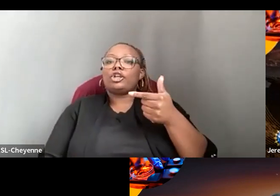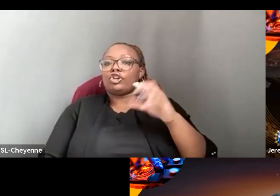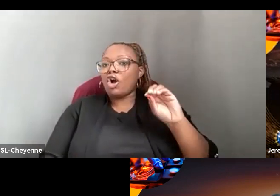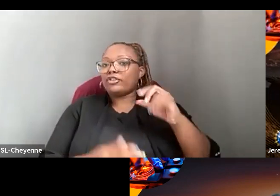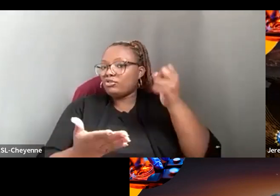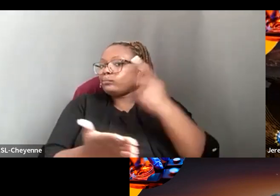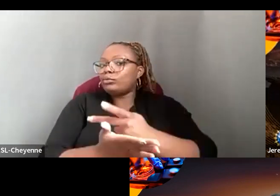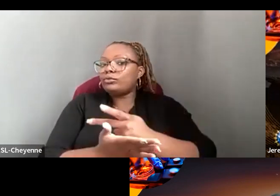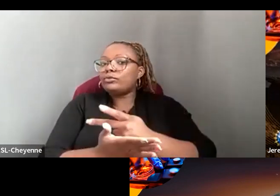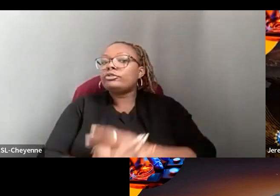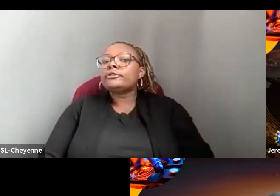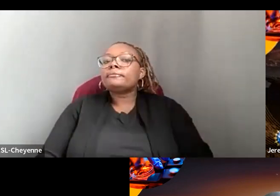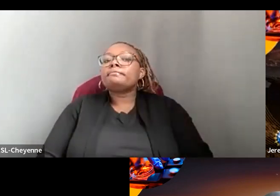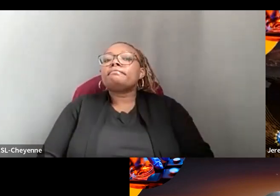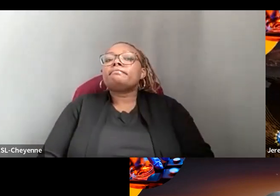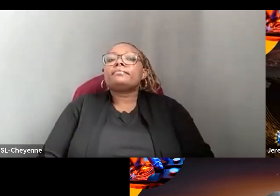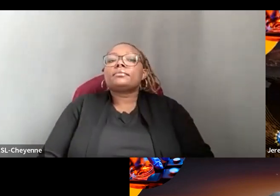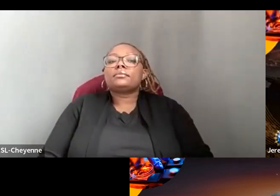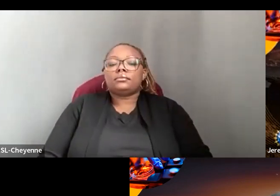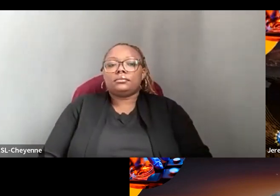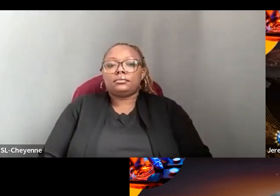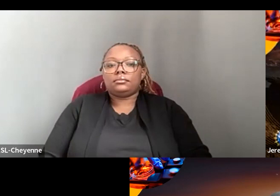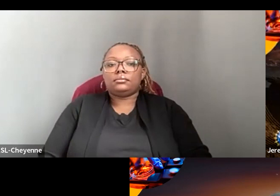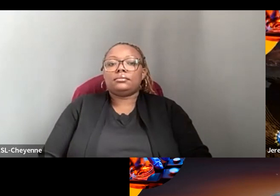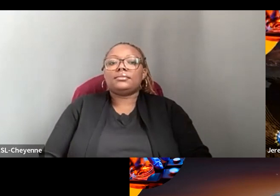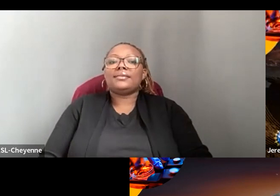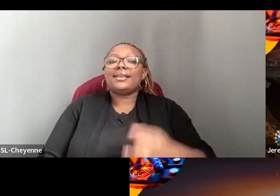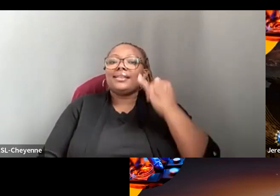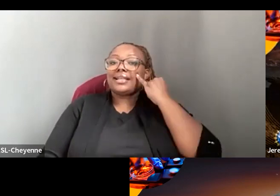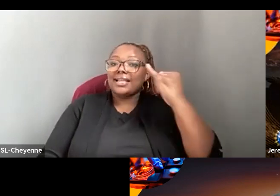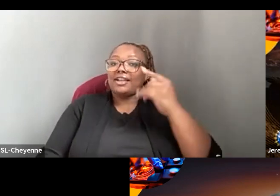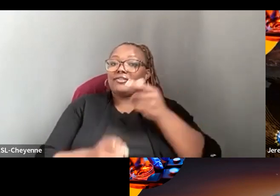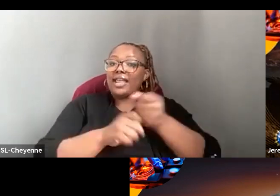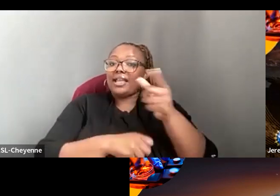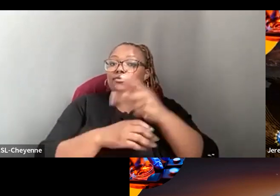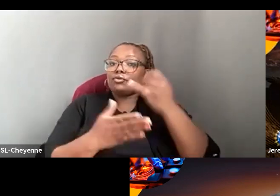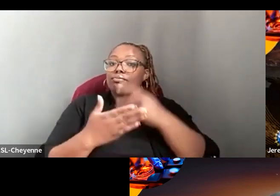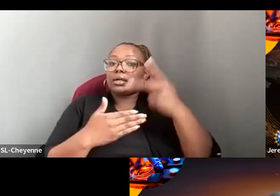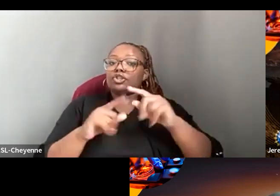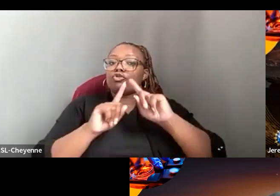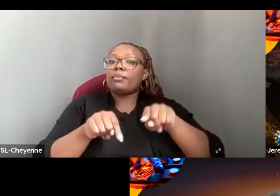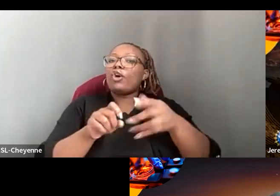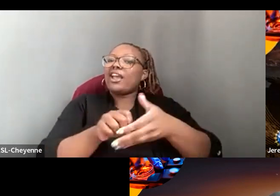Again, that's the whole idea of an annual project report is it covers 12 months.